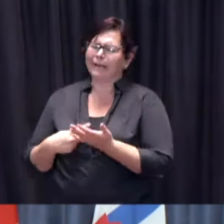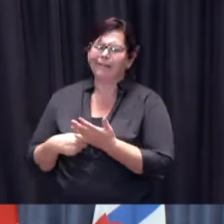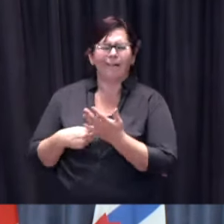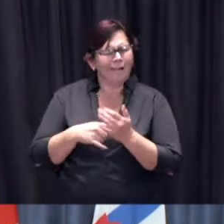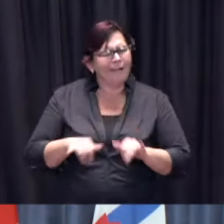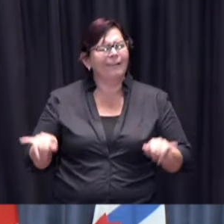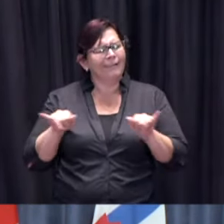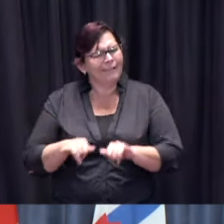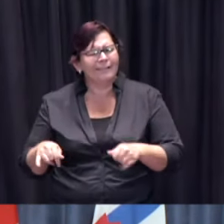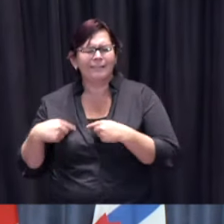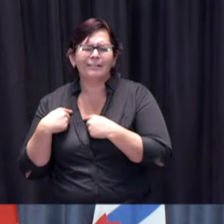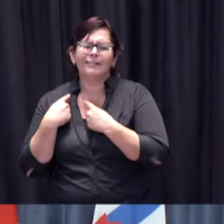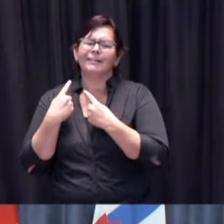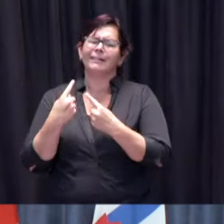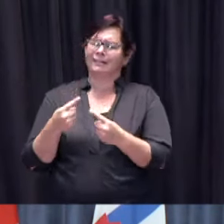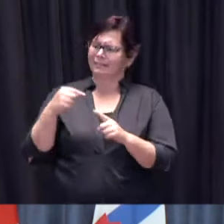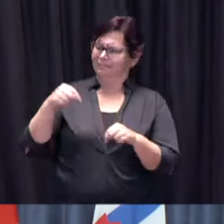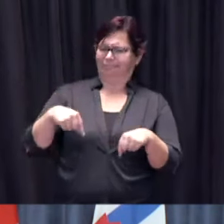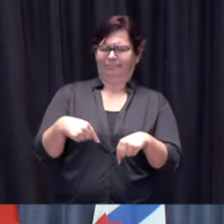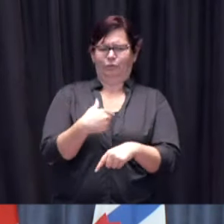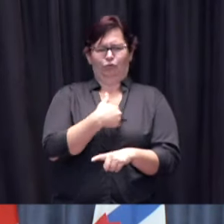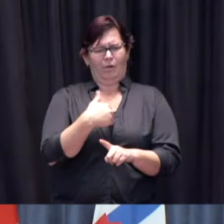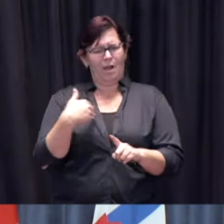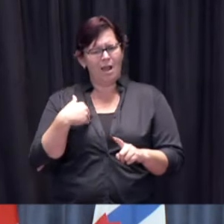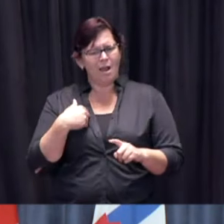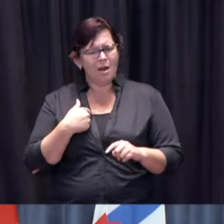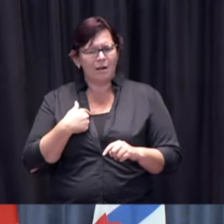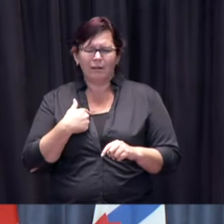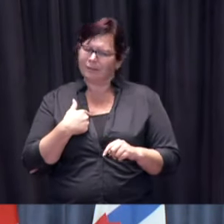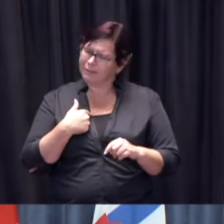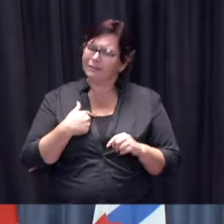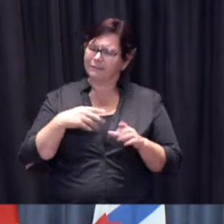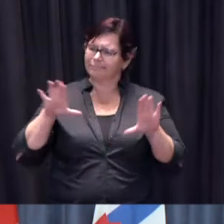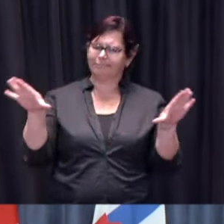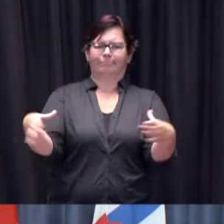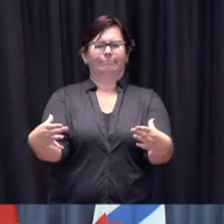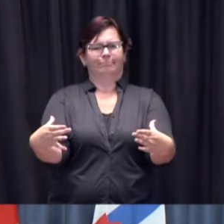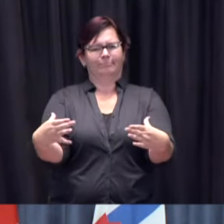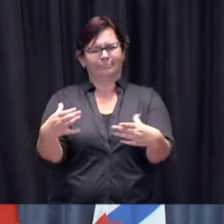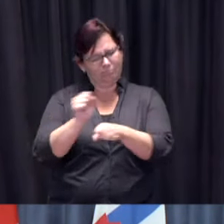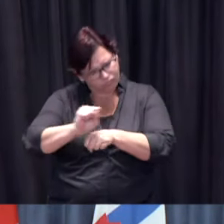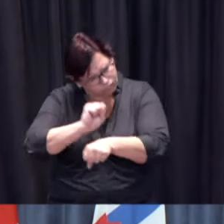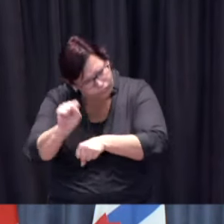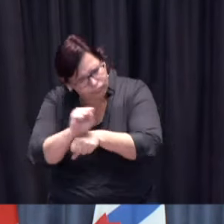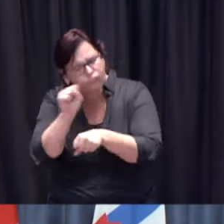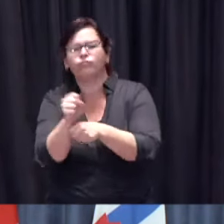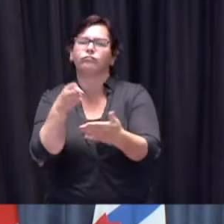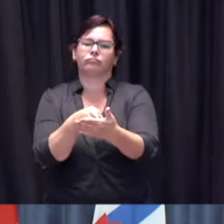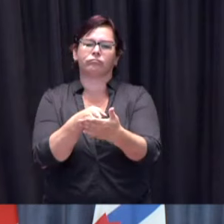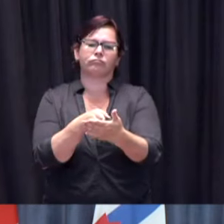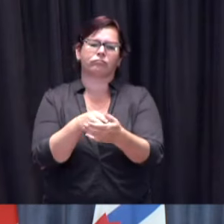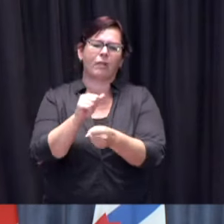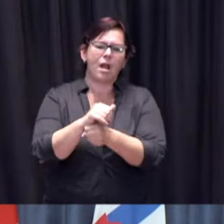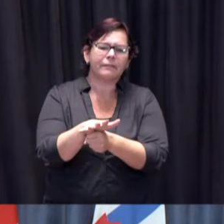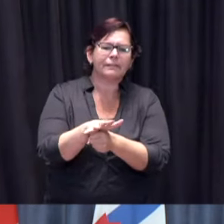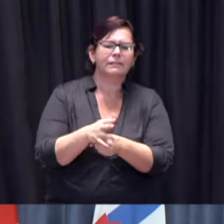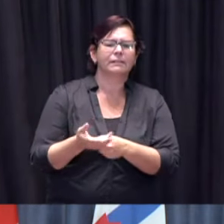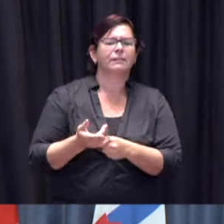city working together to fight COVID-19 in our community and we know that the number of new cases is definitely moving in the right direction.